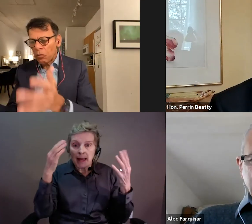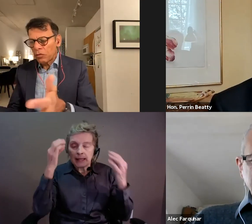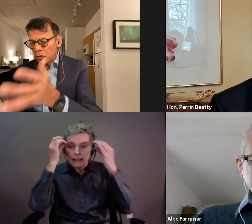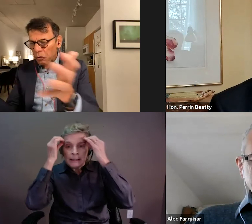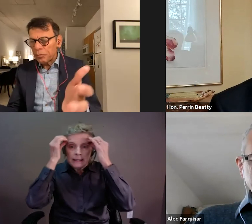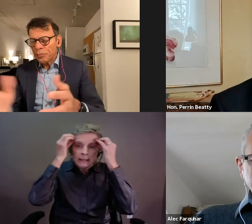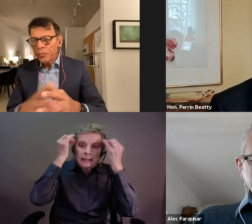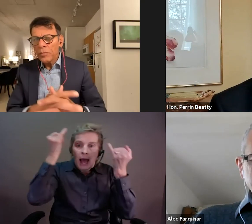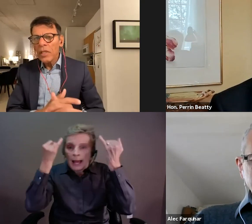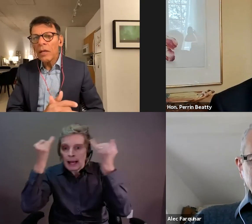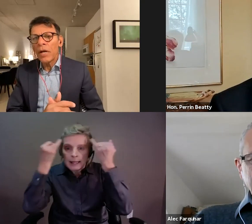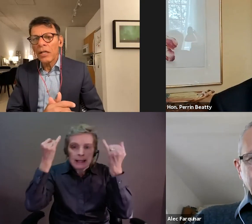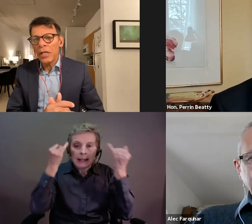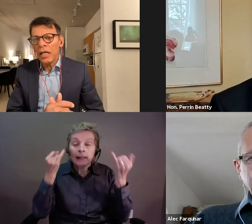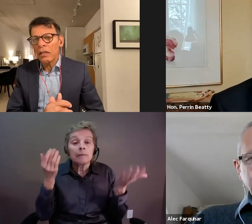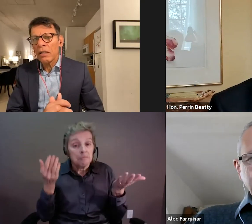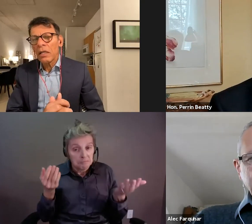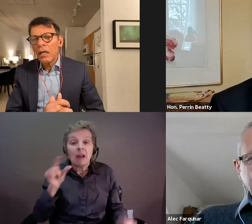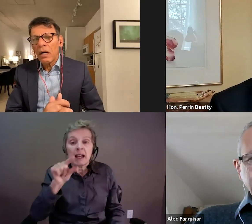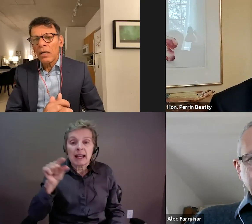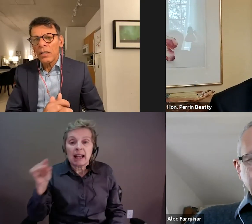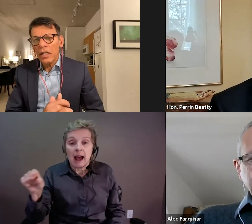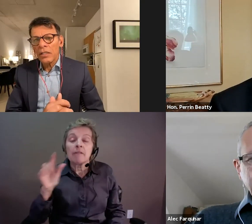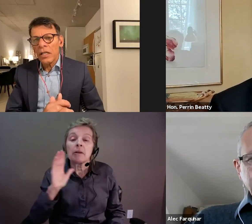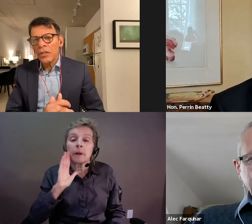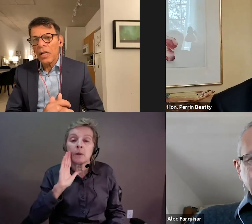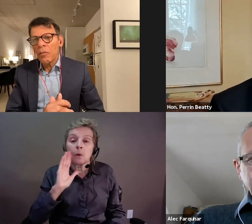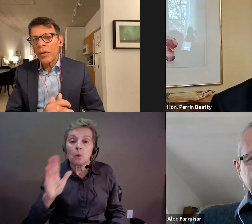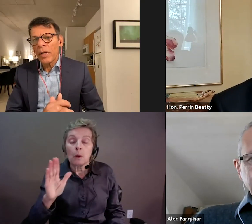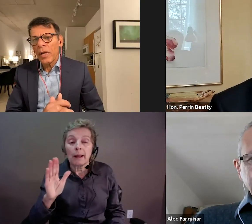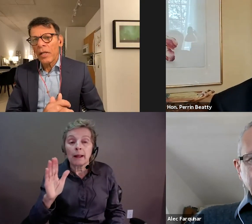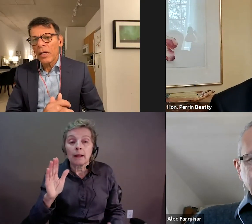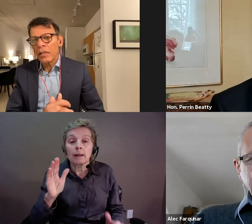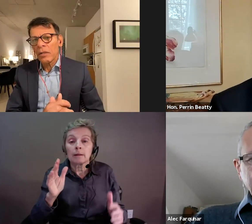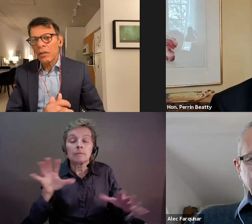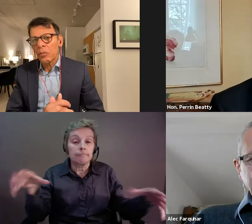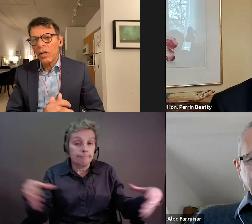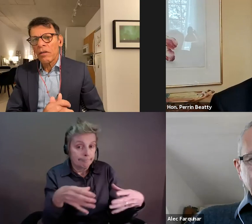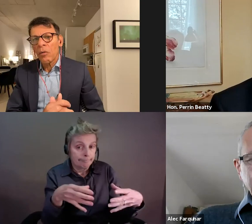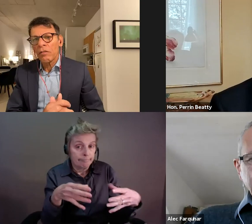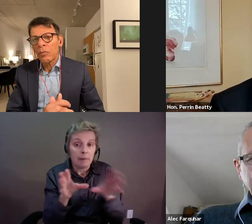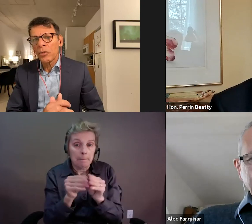move to bring us together under the legislation, I'm hoping again that our way of how we approach